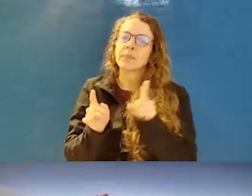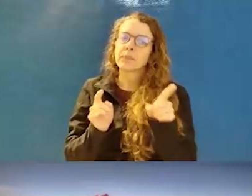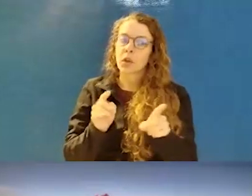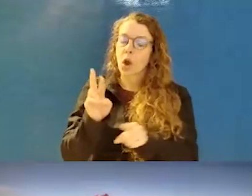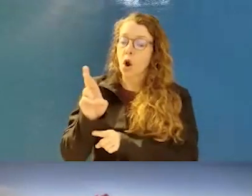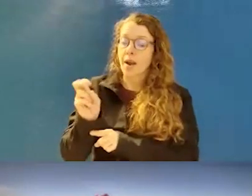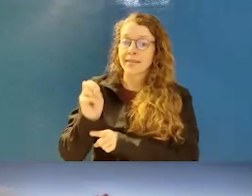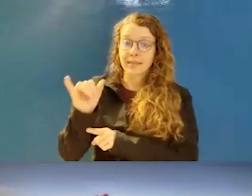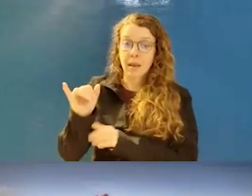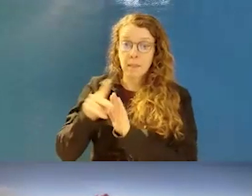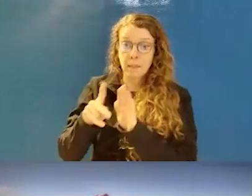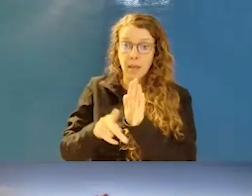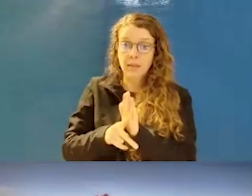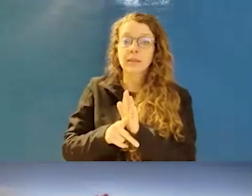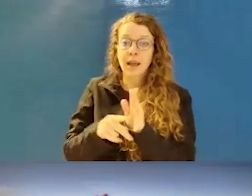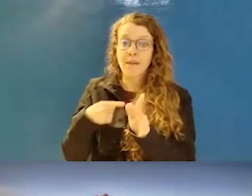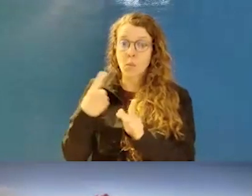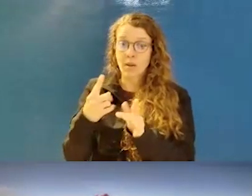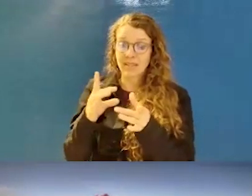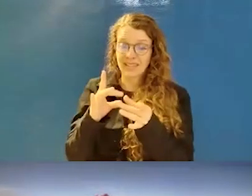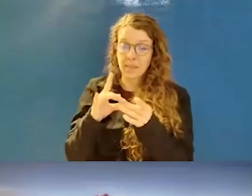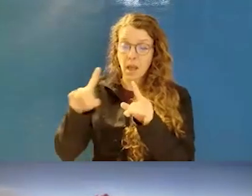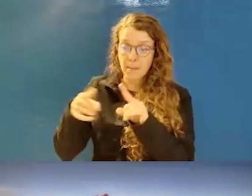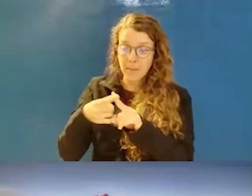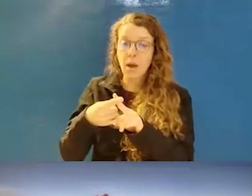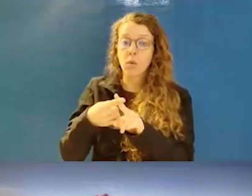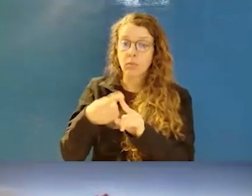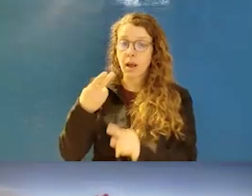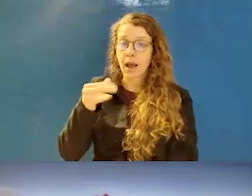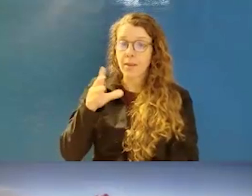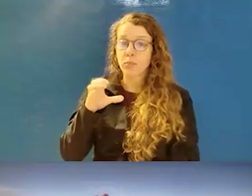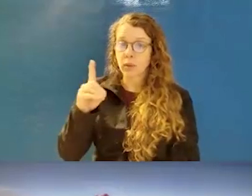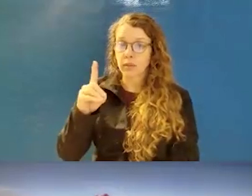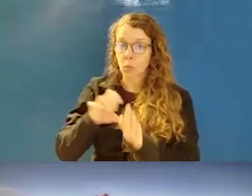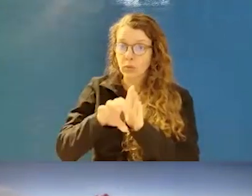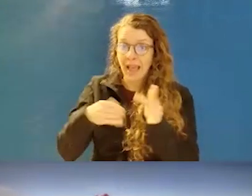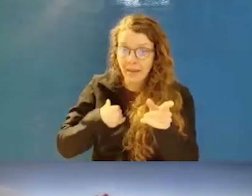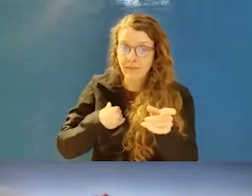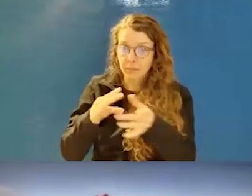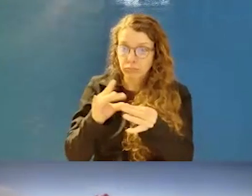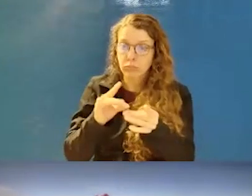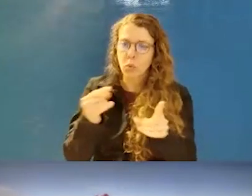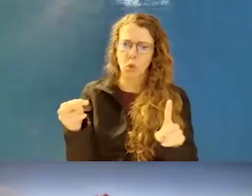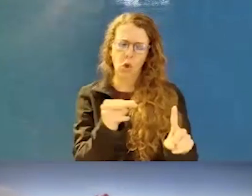policy, there is a statement about hybrid courses. So look at the RSI policy.